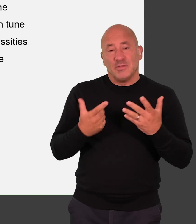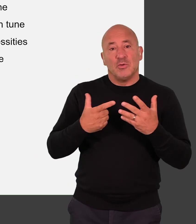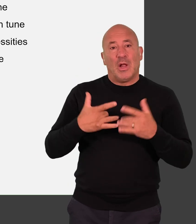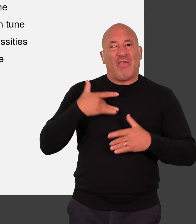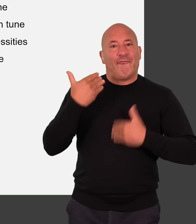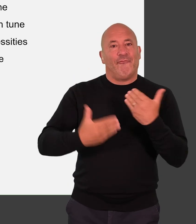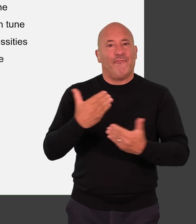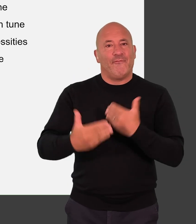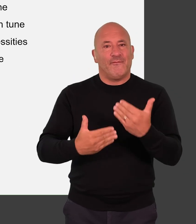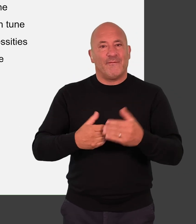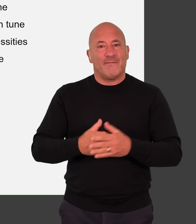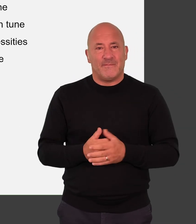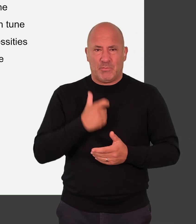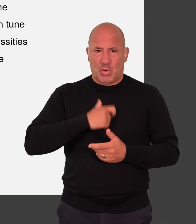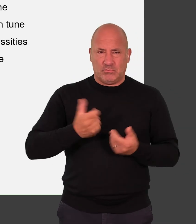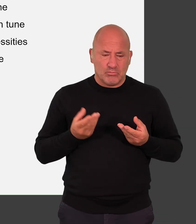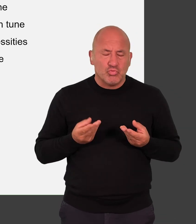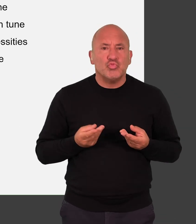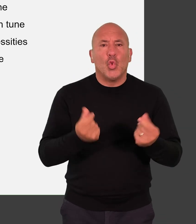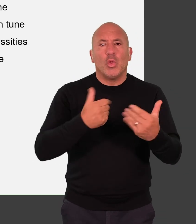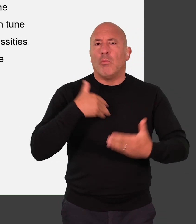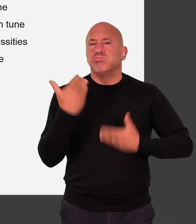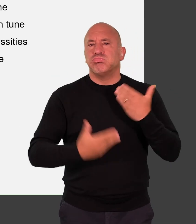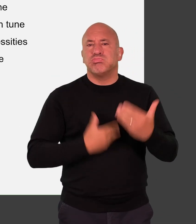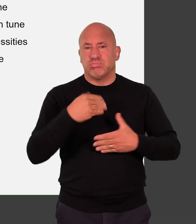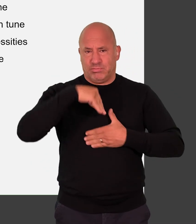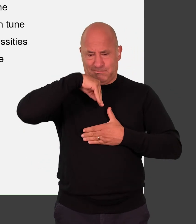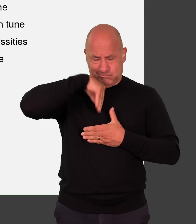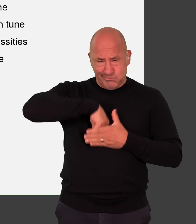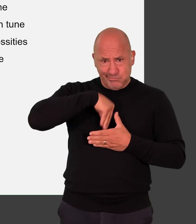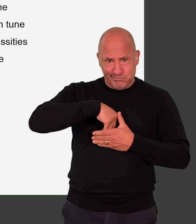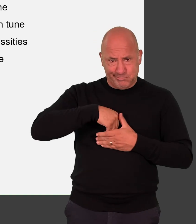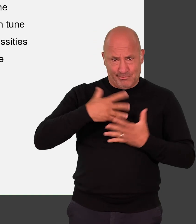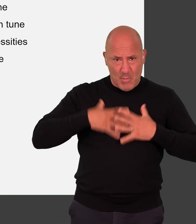They keep the person in smooth running mode, both internally for their body and mind,